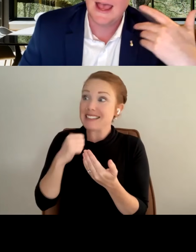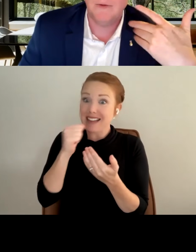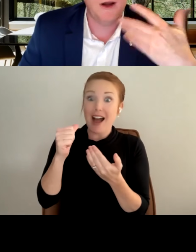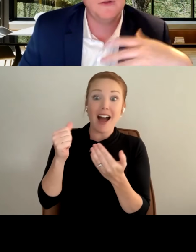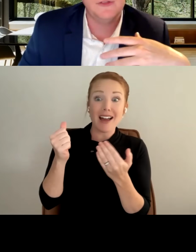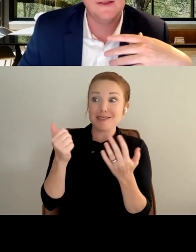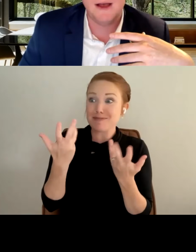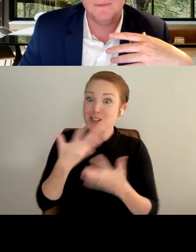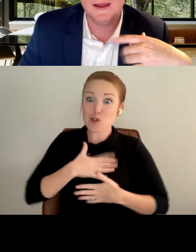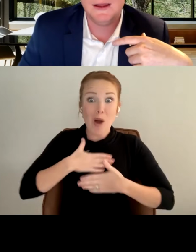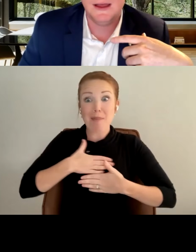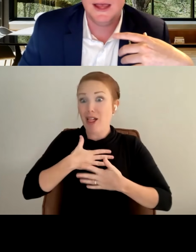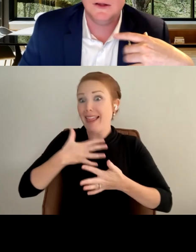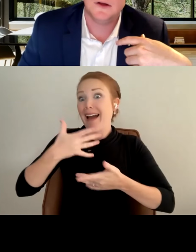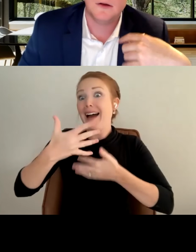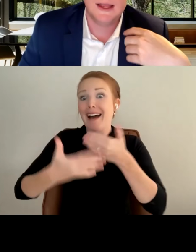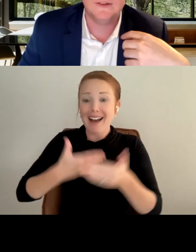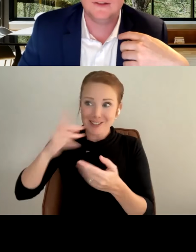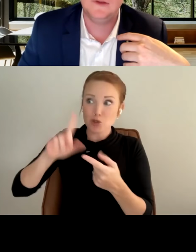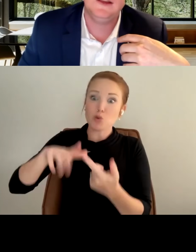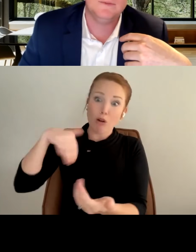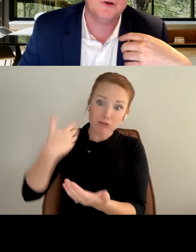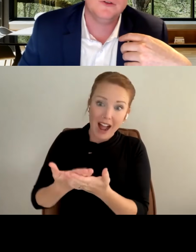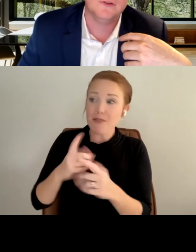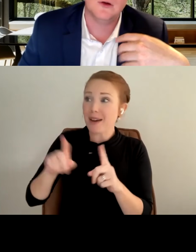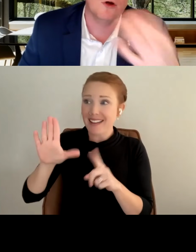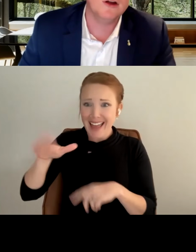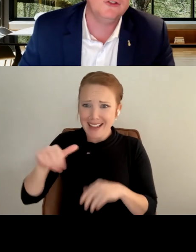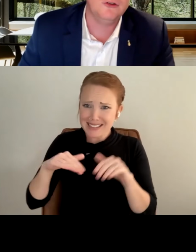And one of those things might be hey, look, accessibility is important to us, we're going to